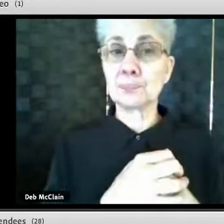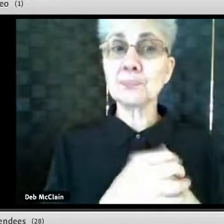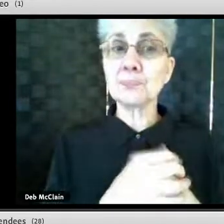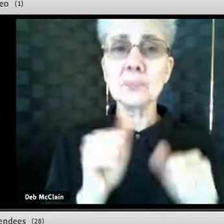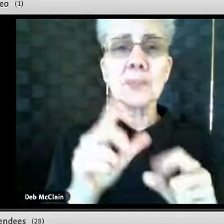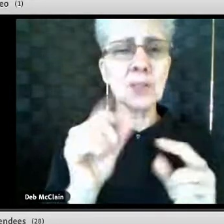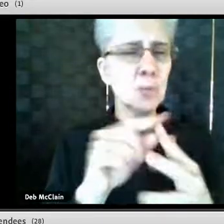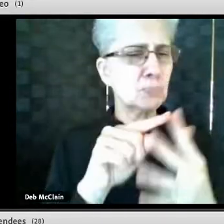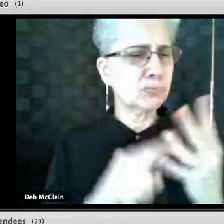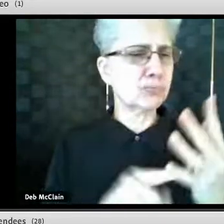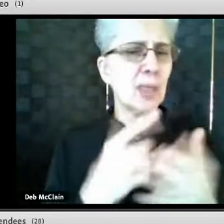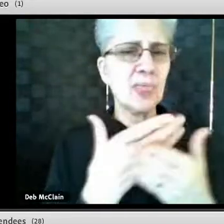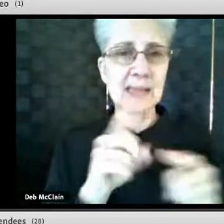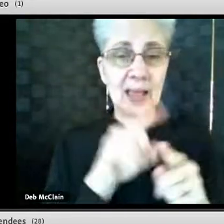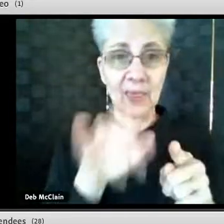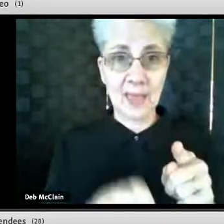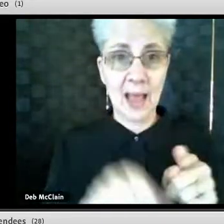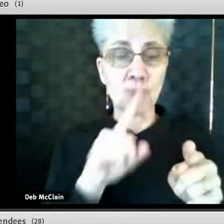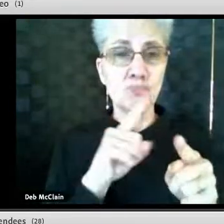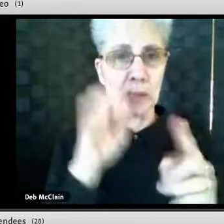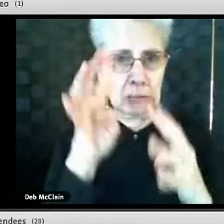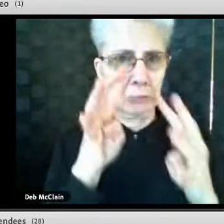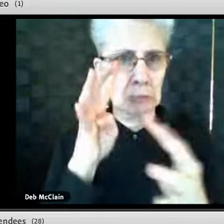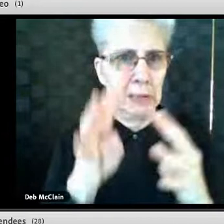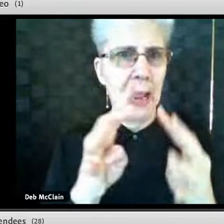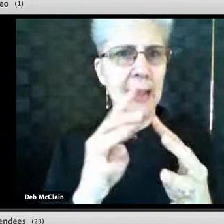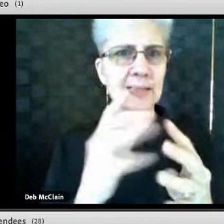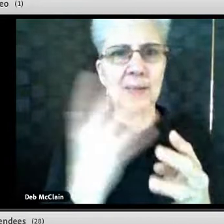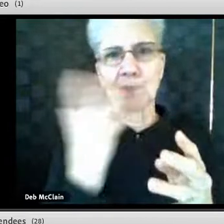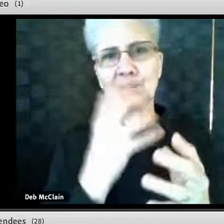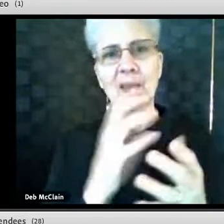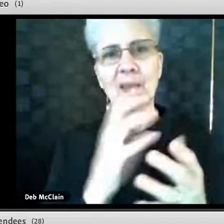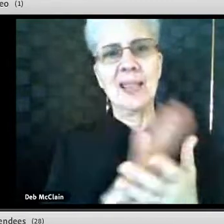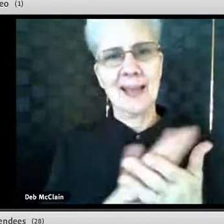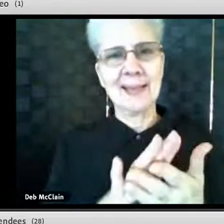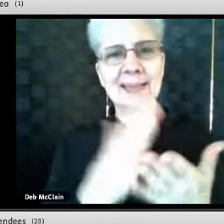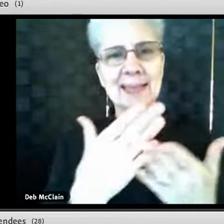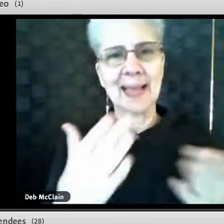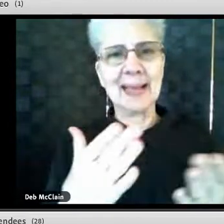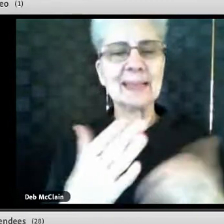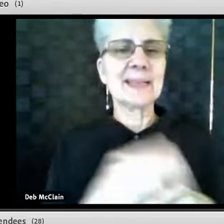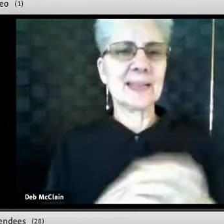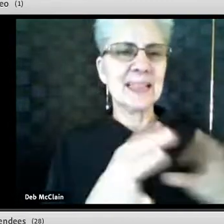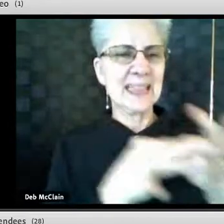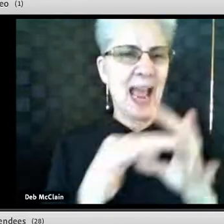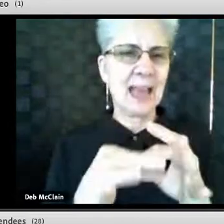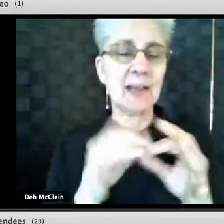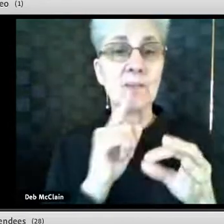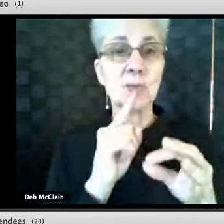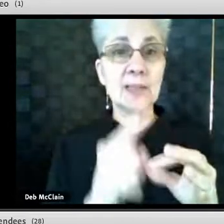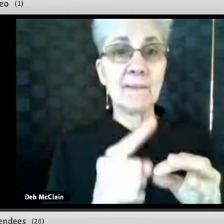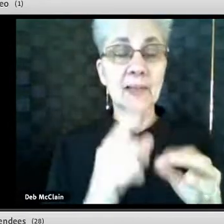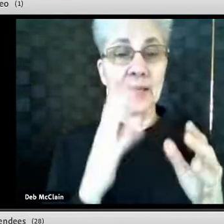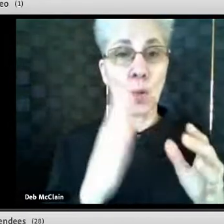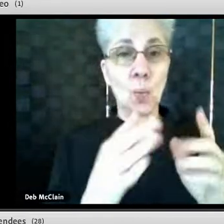but it's possible. You can do a whole mess of stuff like that and really create some dynamic stuff tying this in,